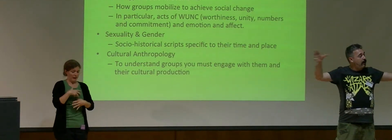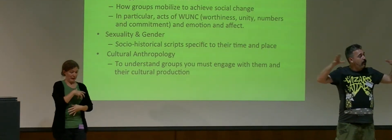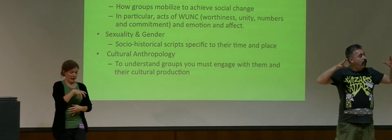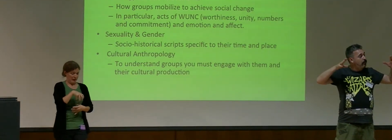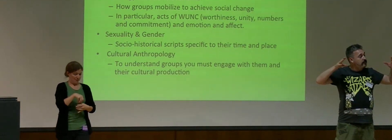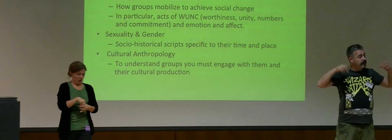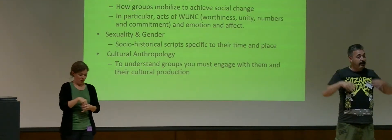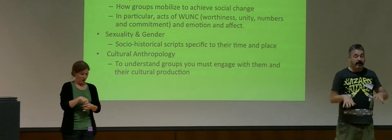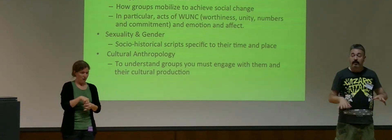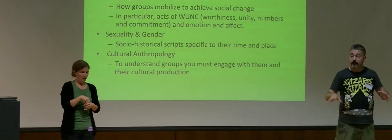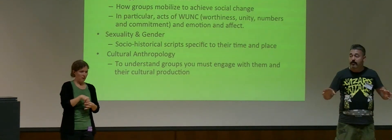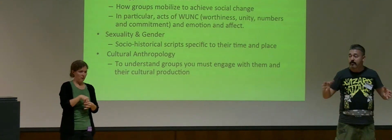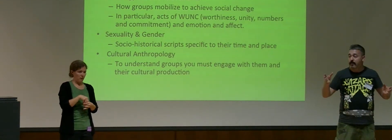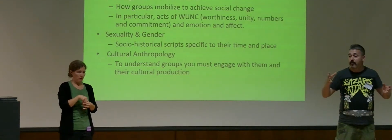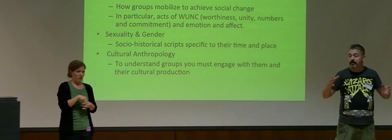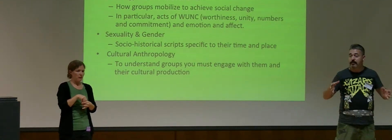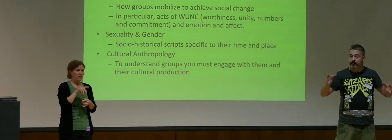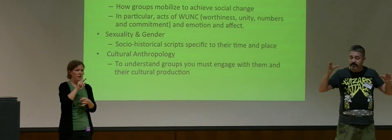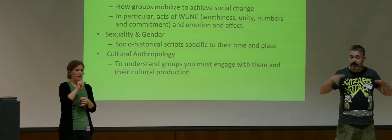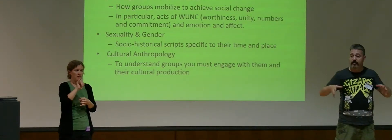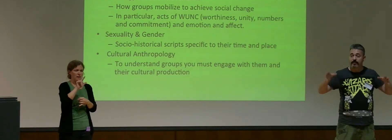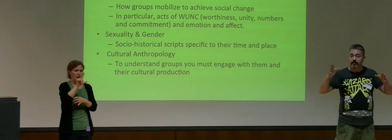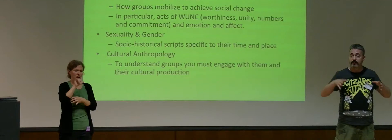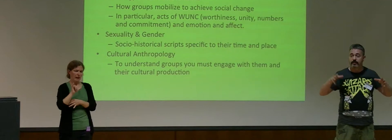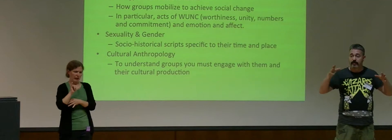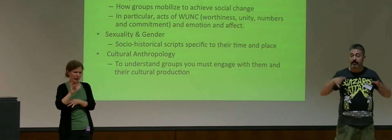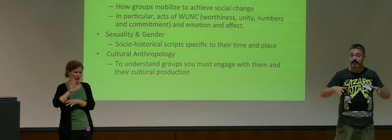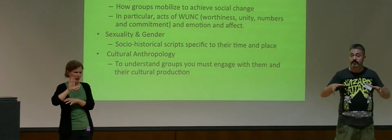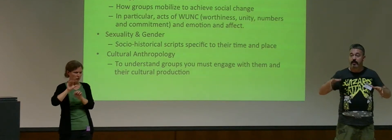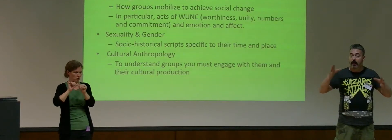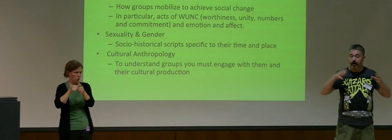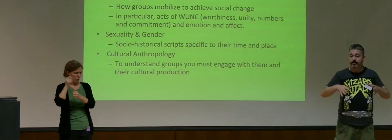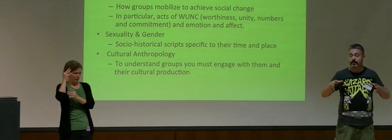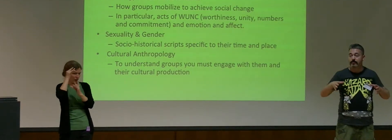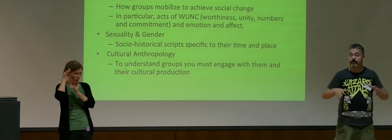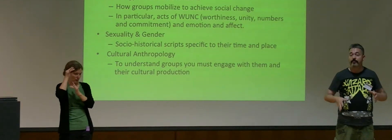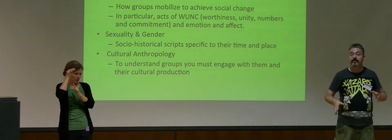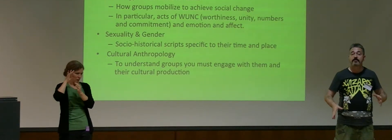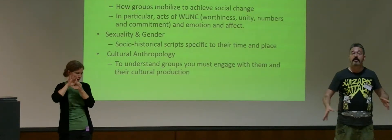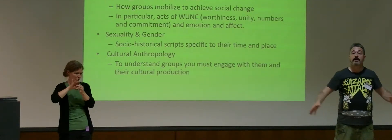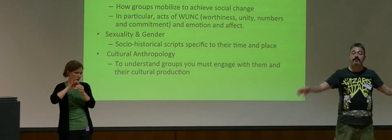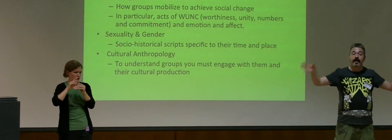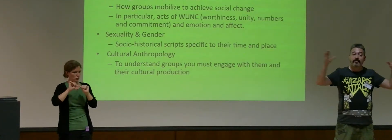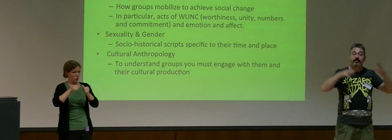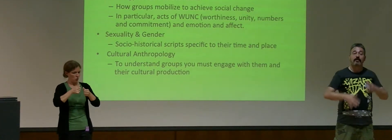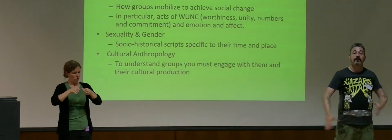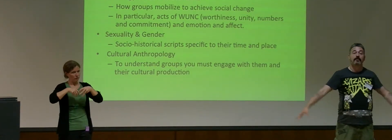who is the particular social theorist on social movements, says